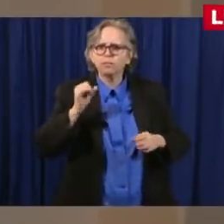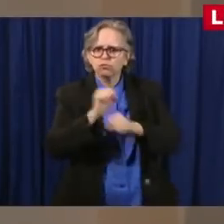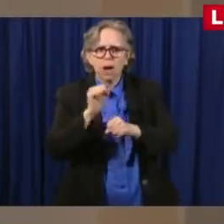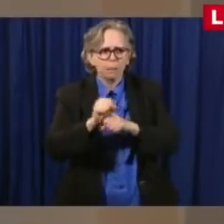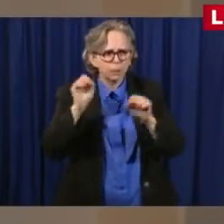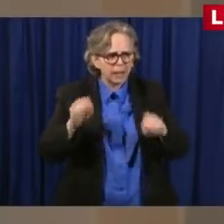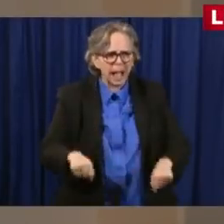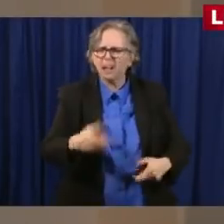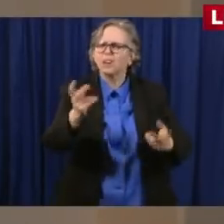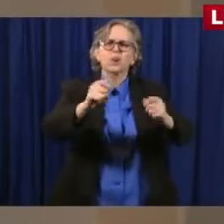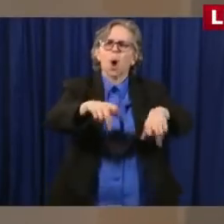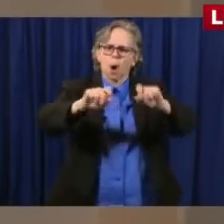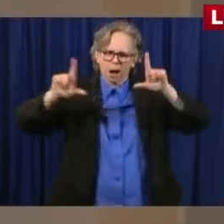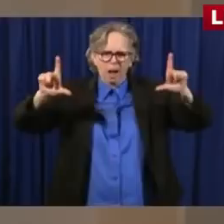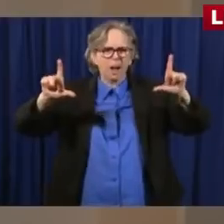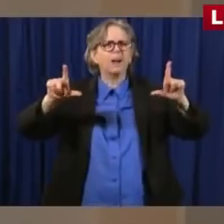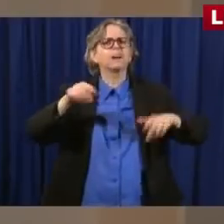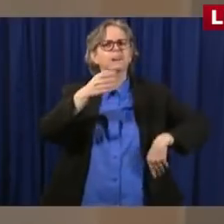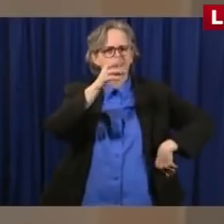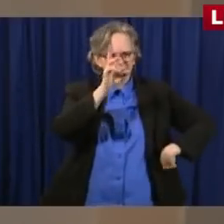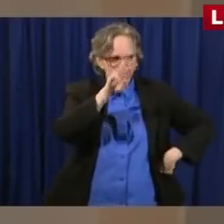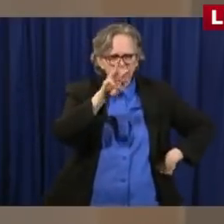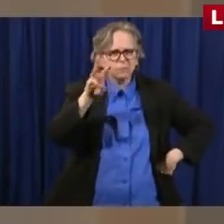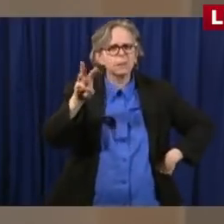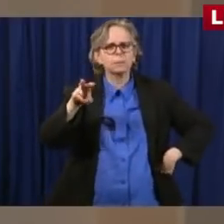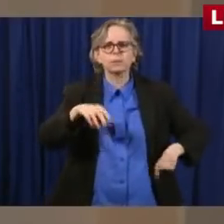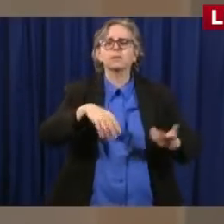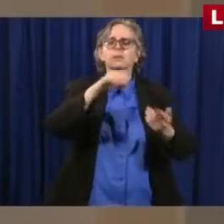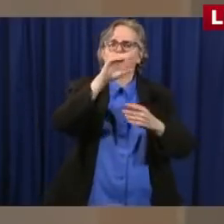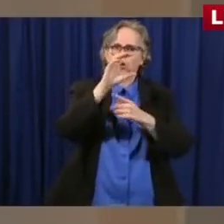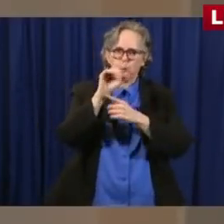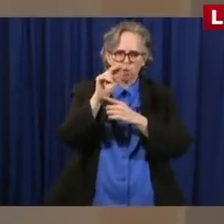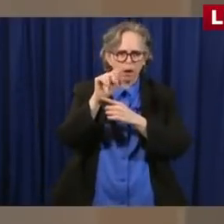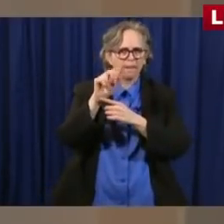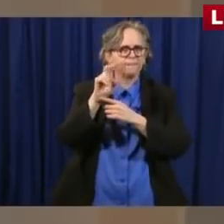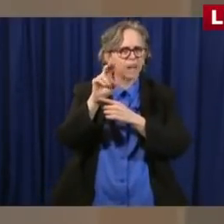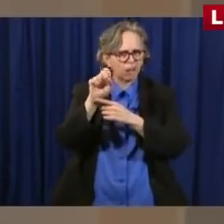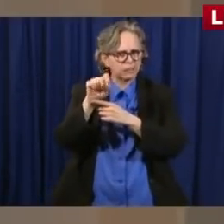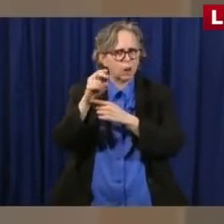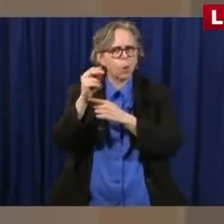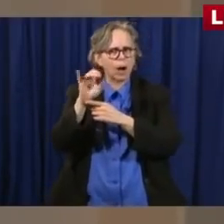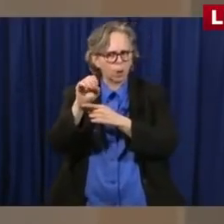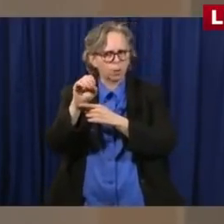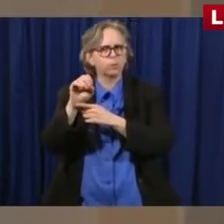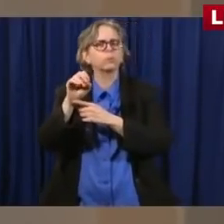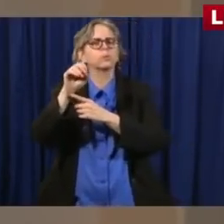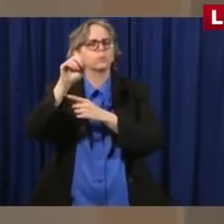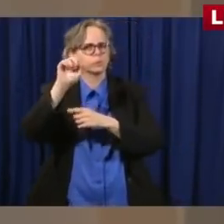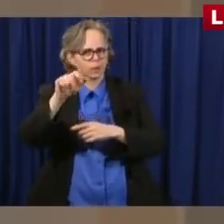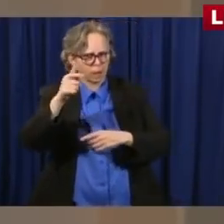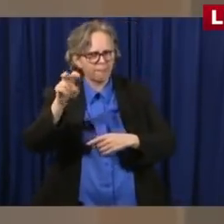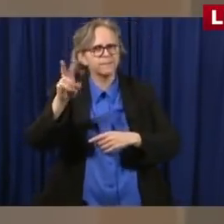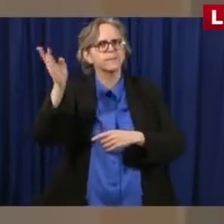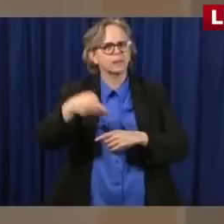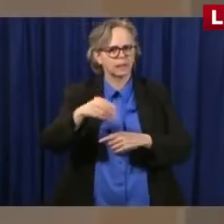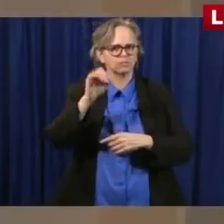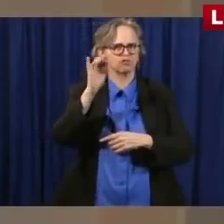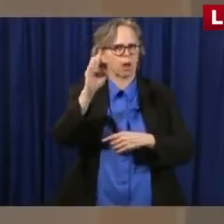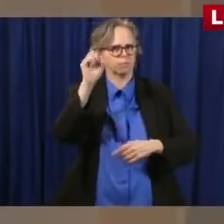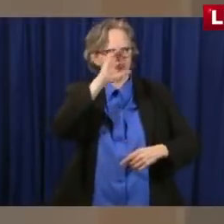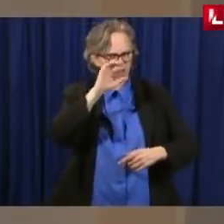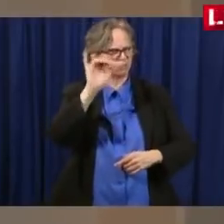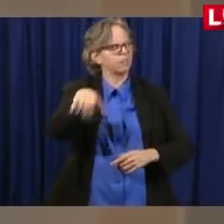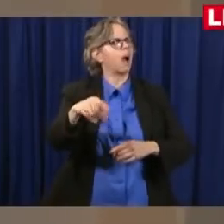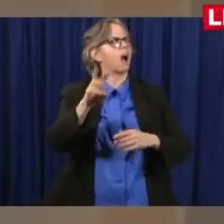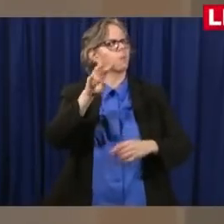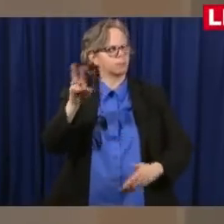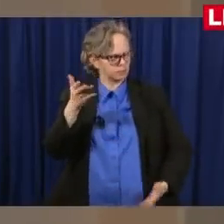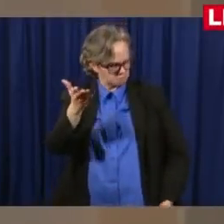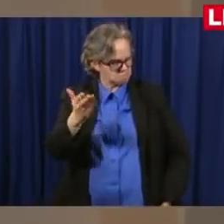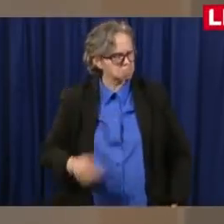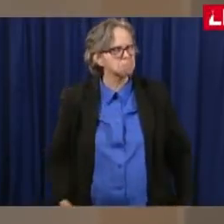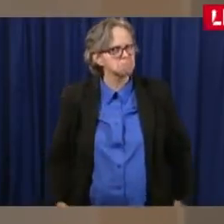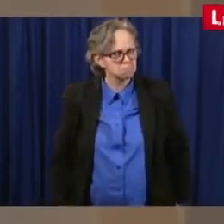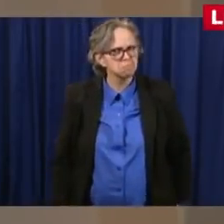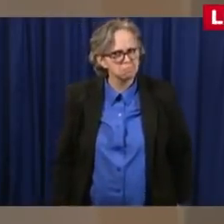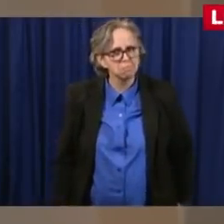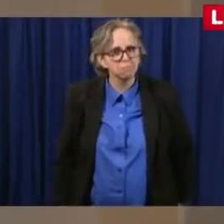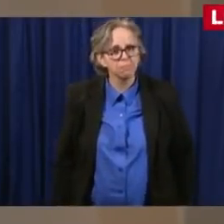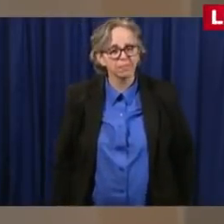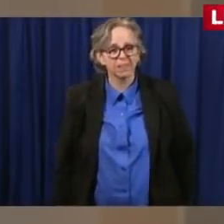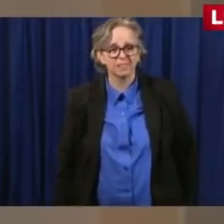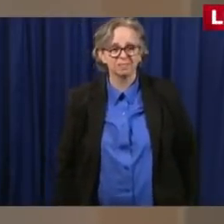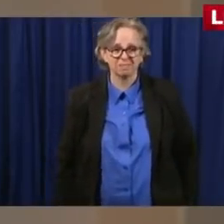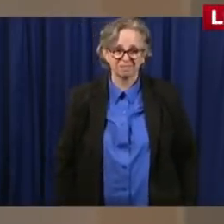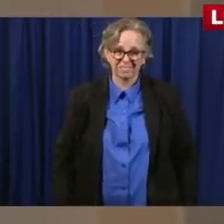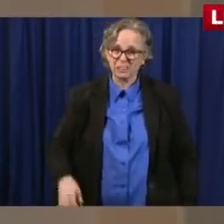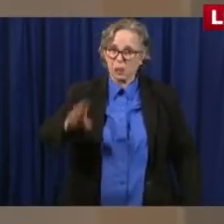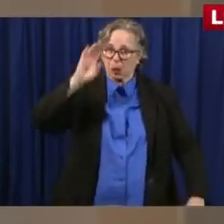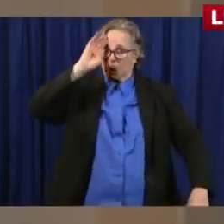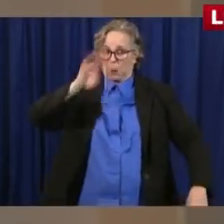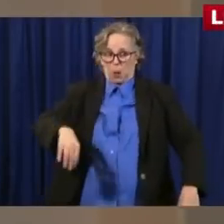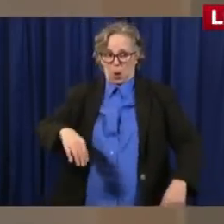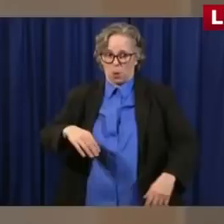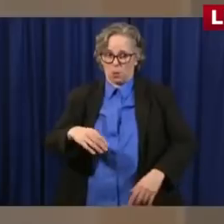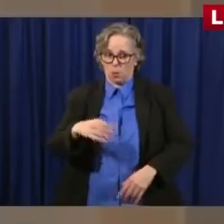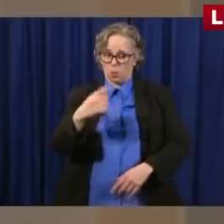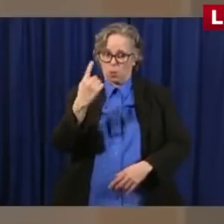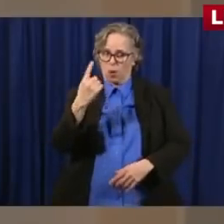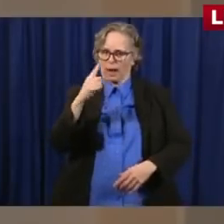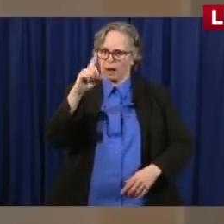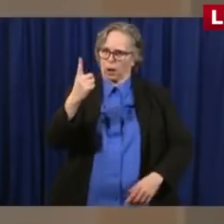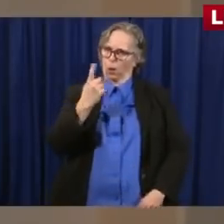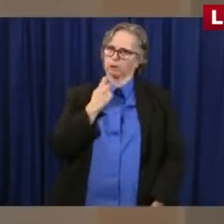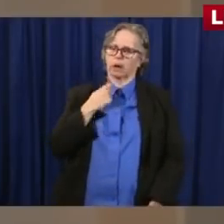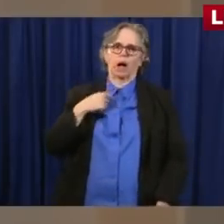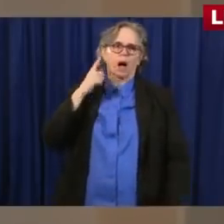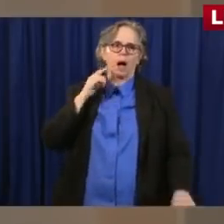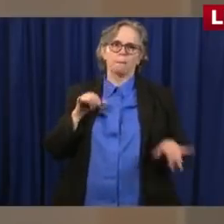IF YOU ARE IN A POSITION YOU CAN FILL ONE OF THOSE JOBS OR KNOW SOMEONE WHO CAN, SEND THEM TO THE JOB SEARCH PORTION OF THE WEBSITE.